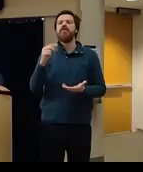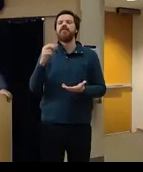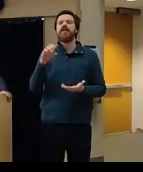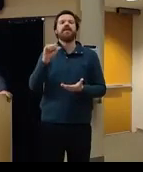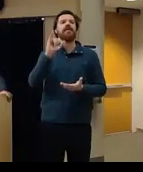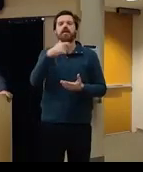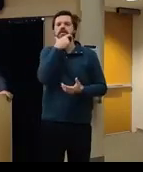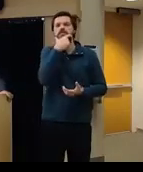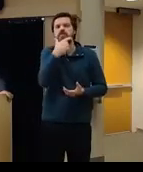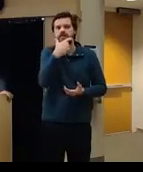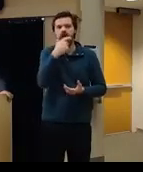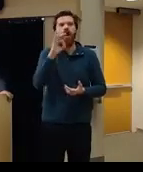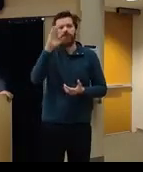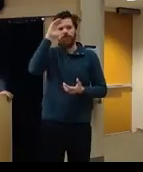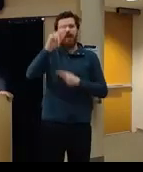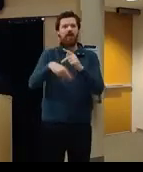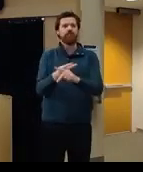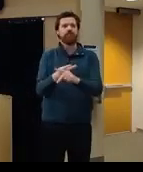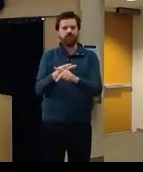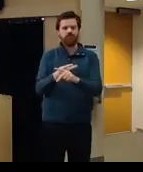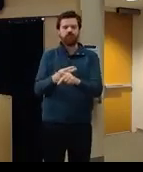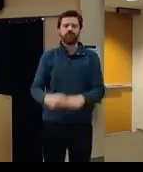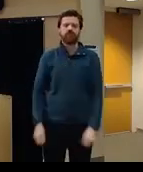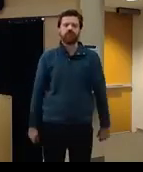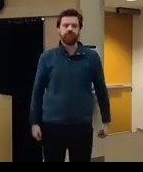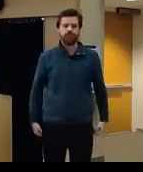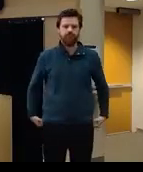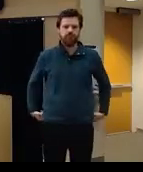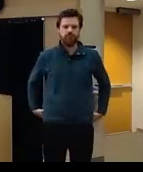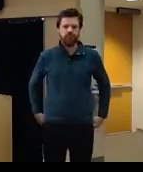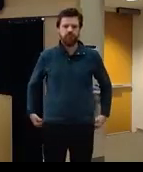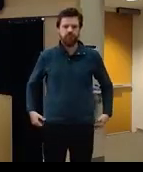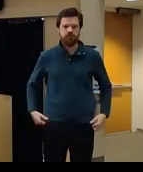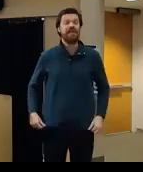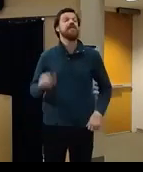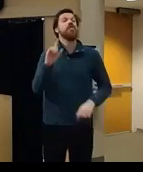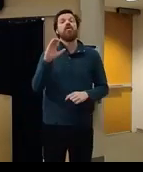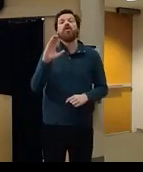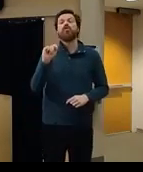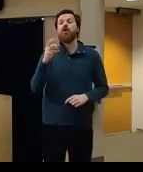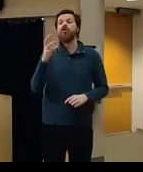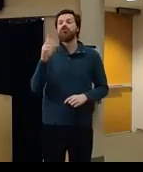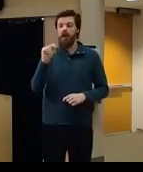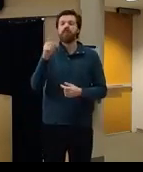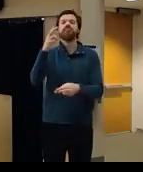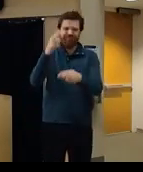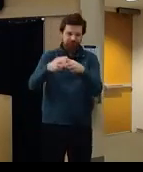jaw uh of mankind and this is where uh cartright talks about drap domania and the other disorders